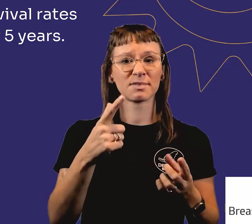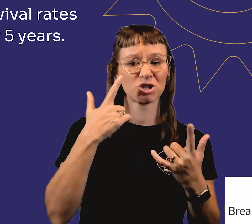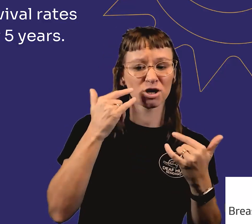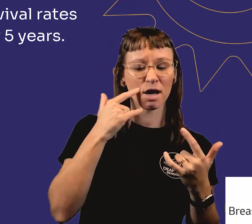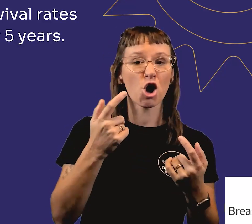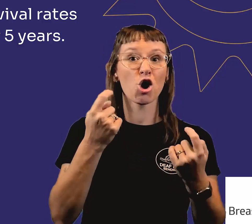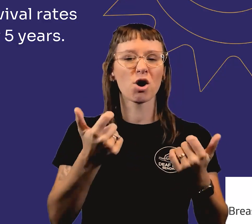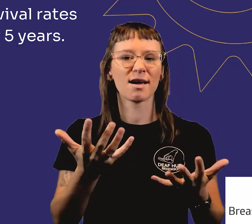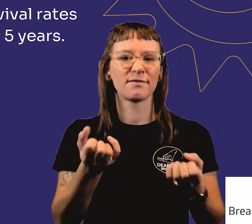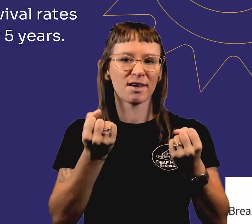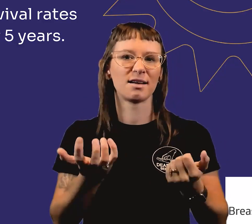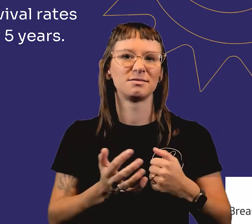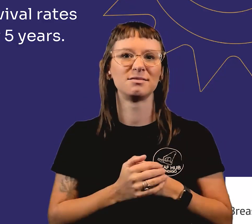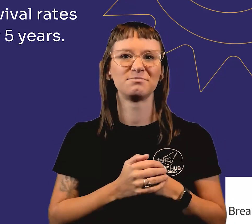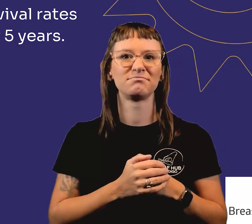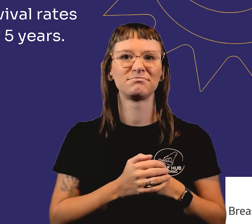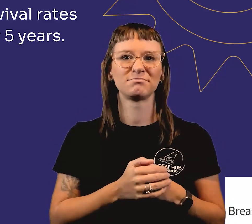Since the breast screen